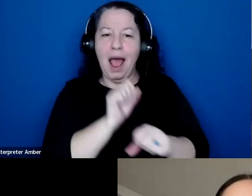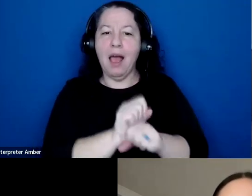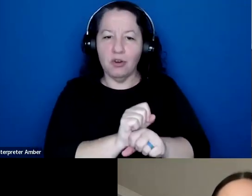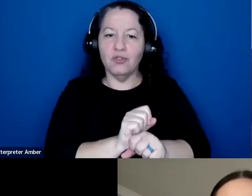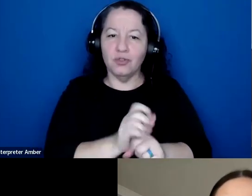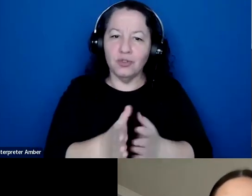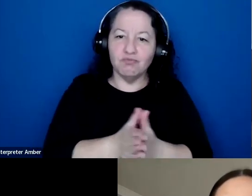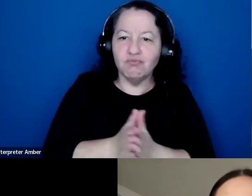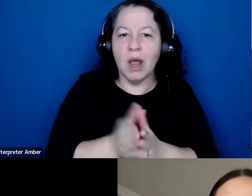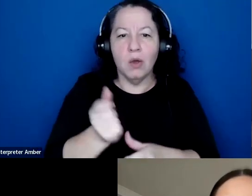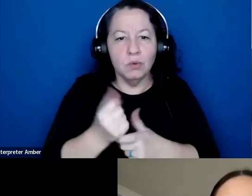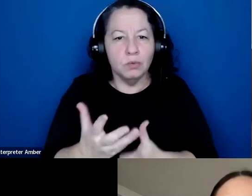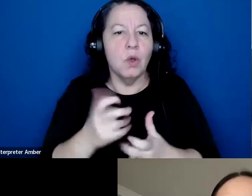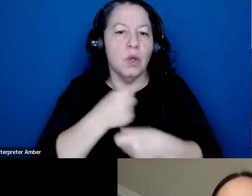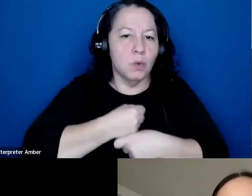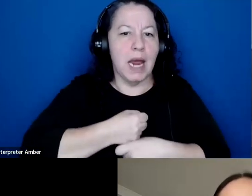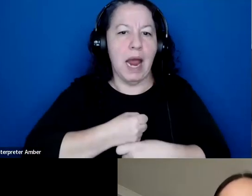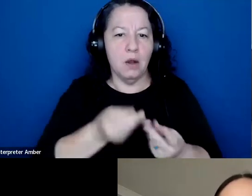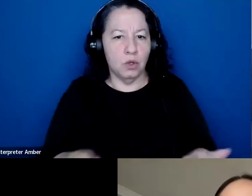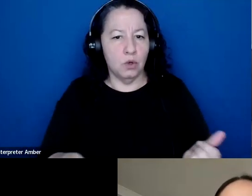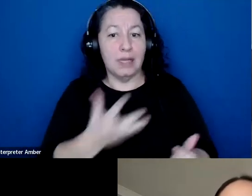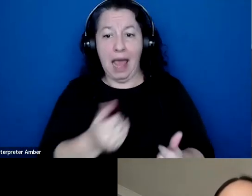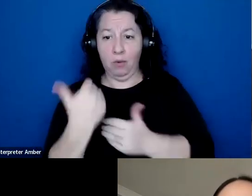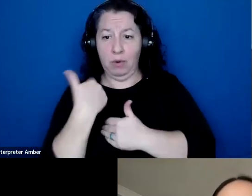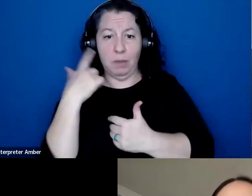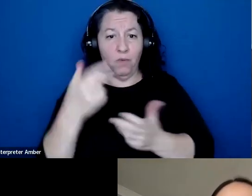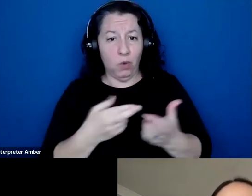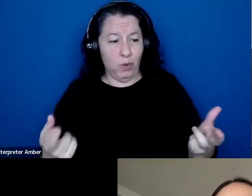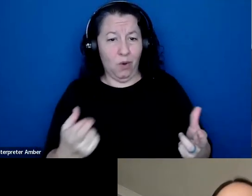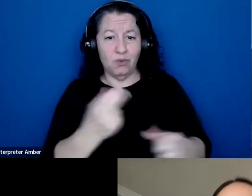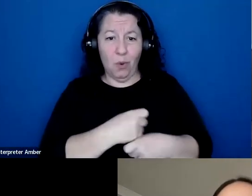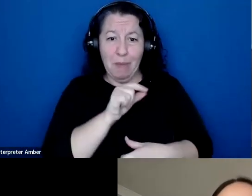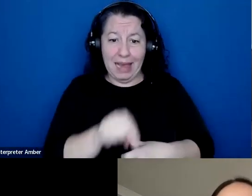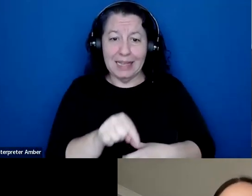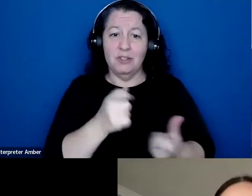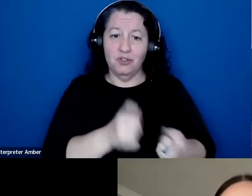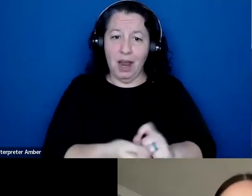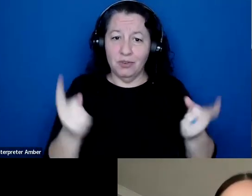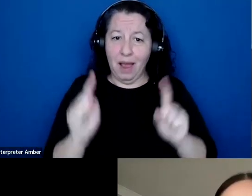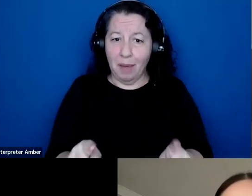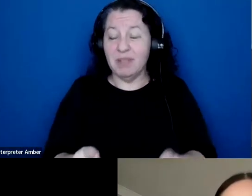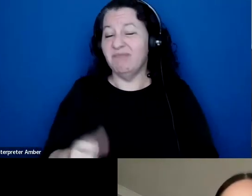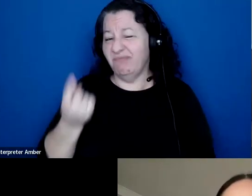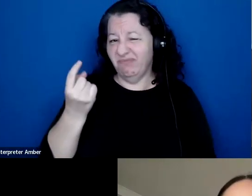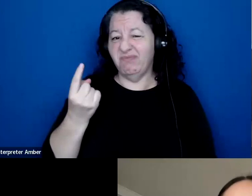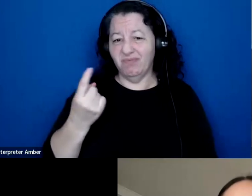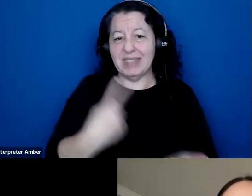and in charge of the resources to make these things happen. And I know that like talking about the just transition and talking about